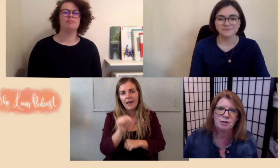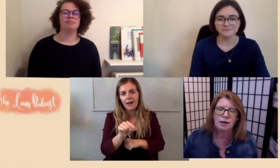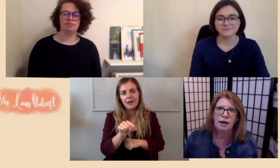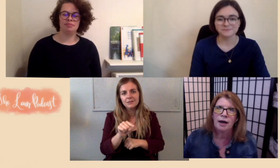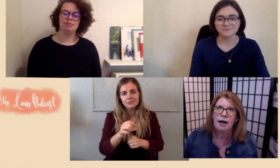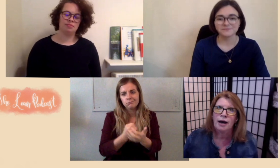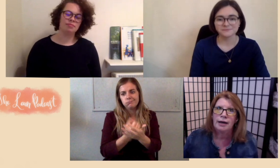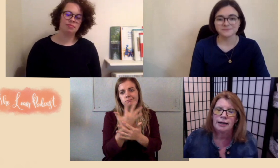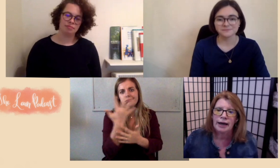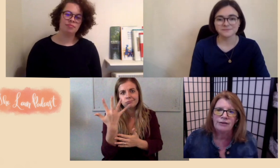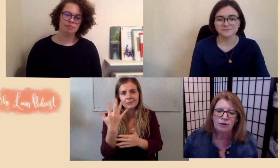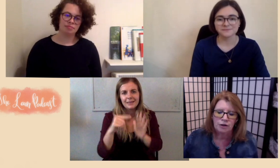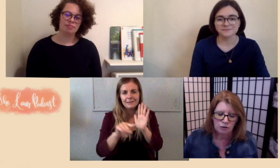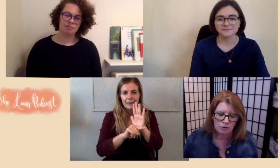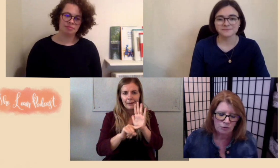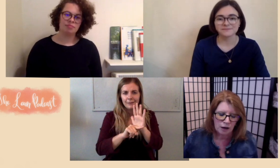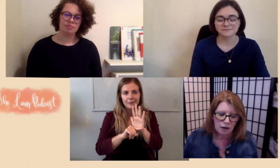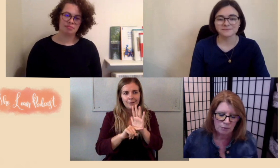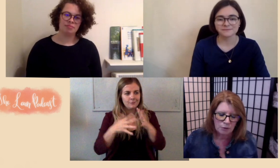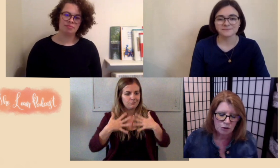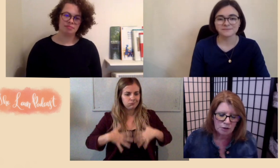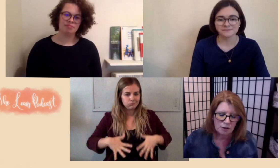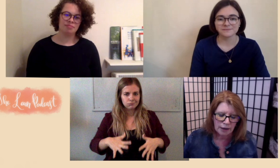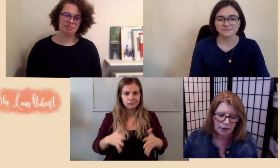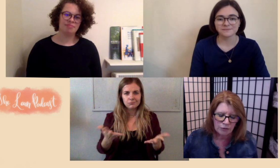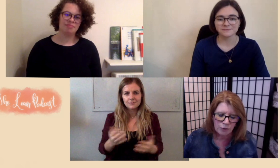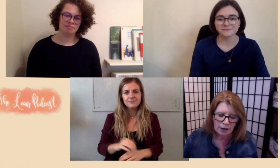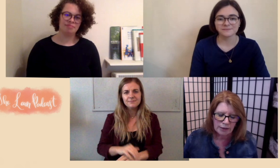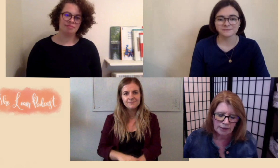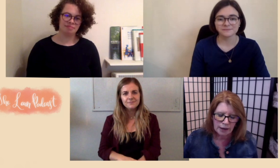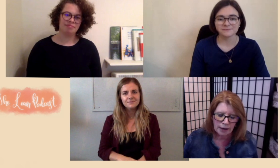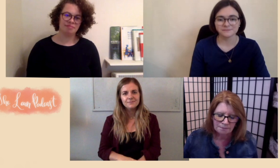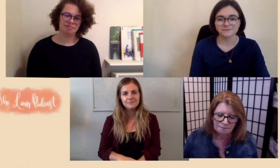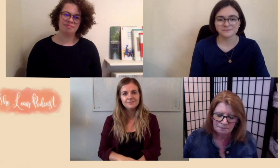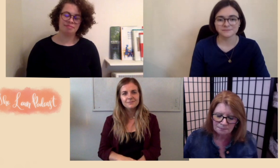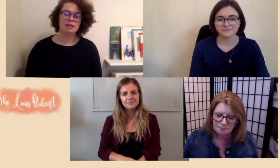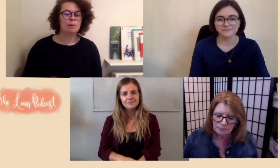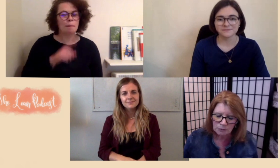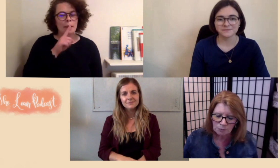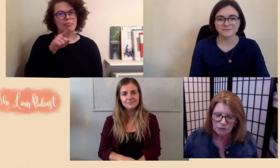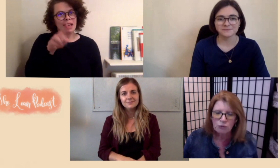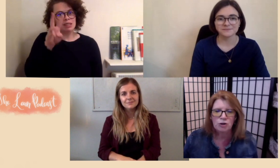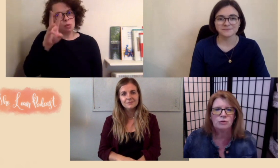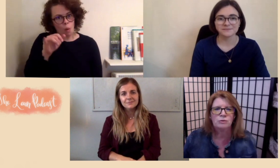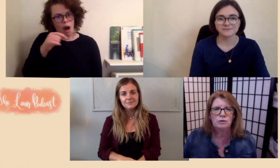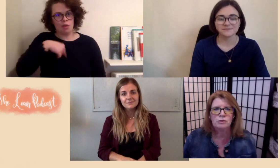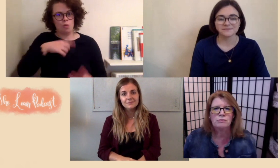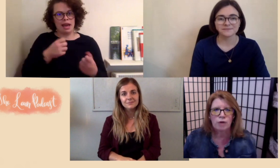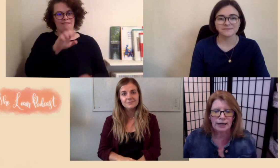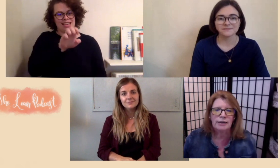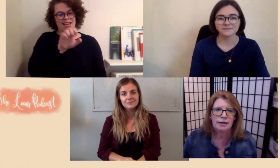I mean, it's why EIPI is so important, because it does build up that self-reflective system.